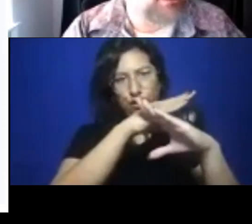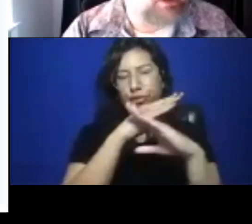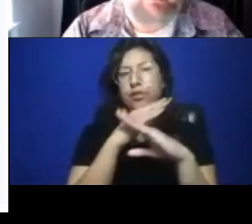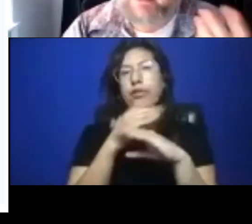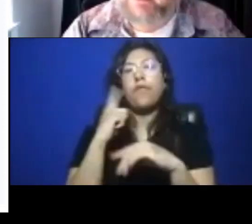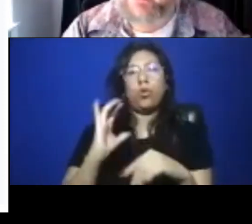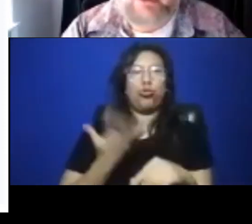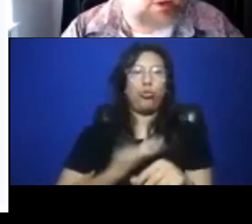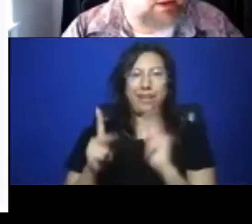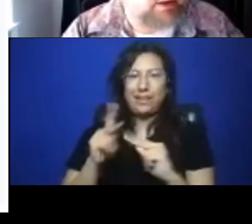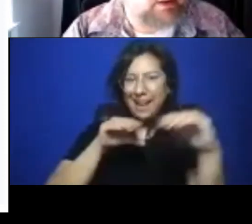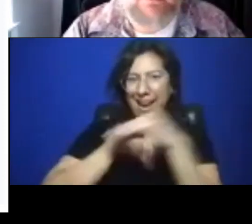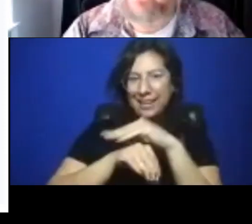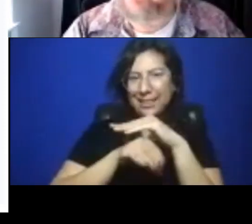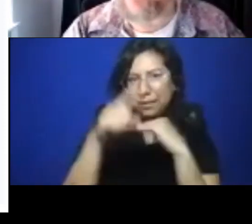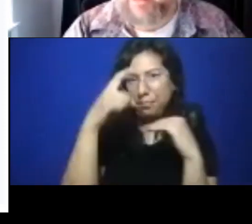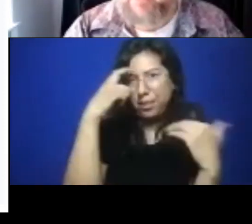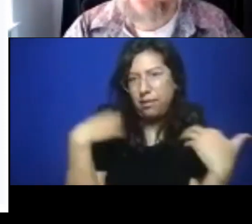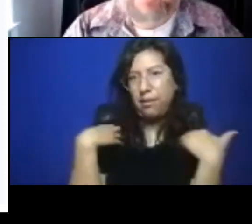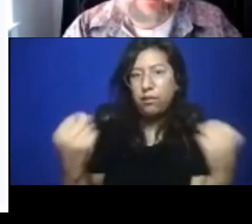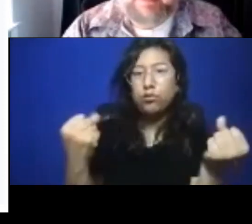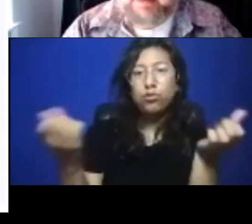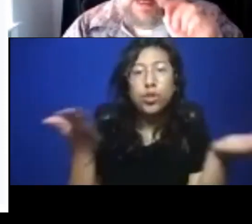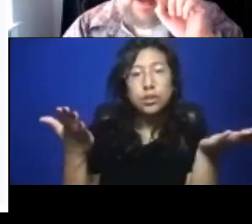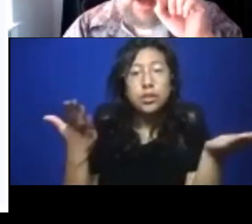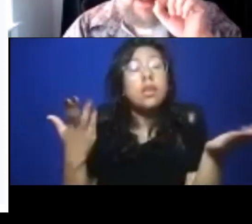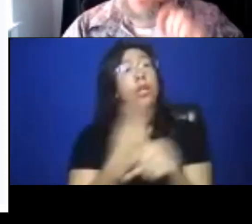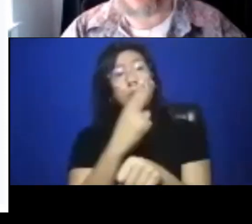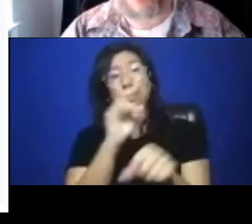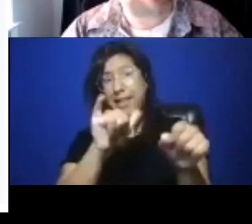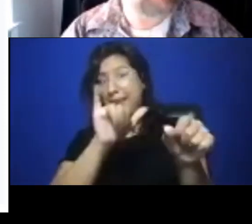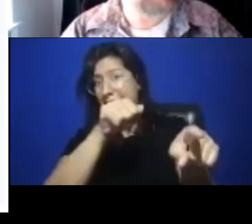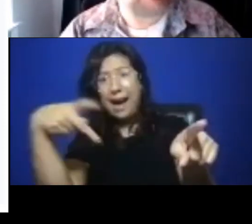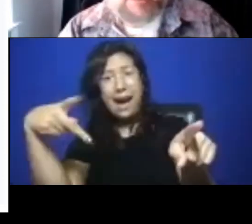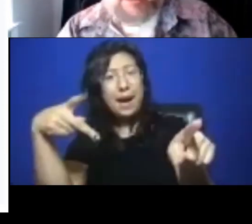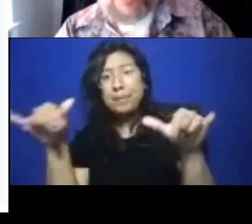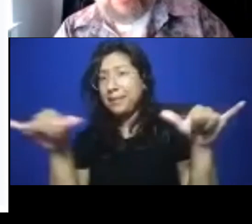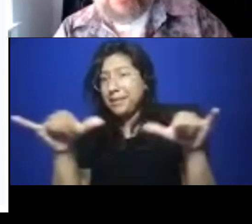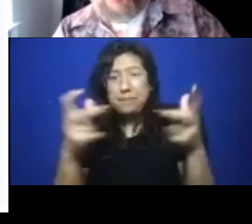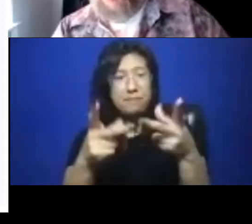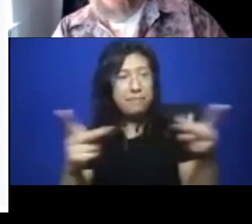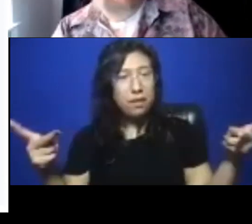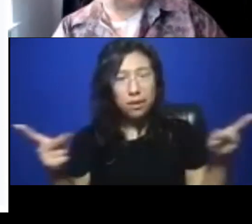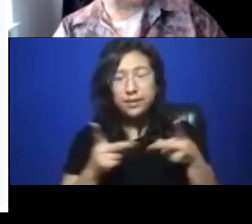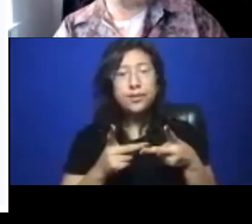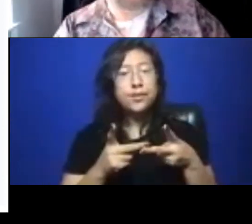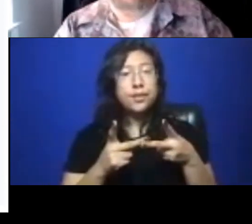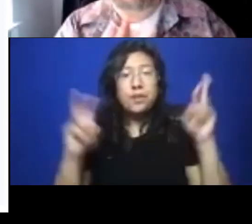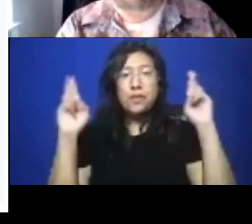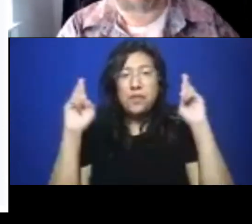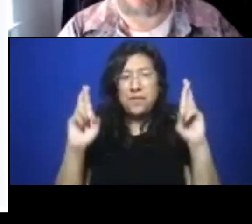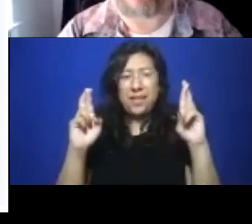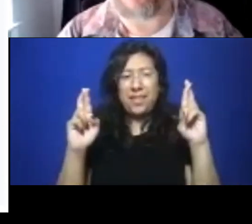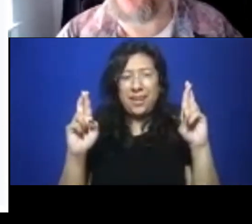And so again, you can use that app, it's the same app, the same place, and hopefully things will start to pop up.